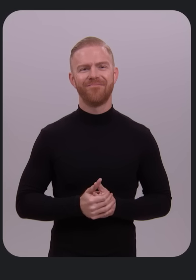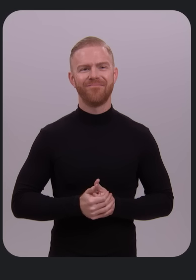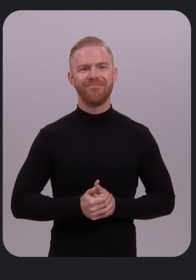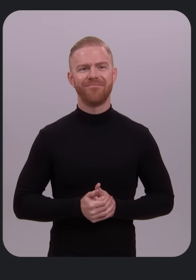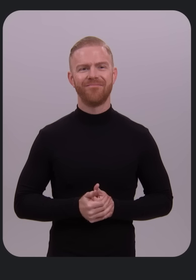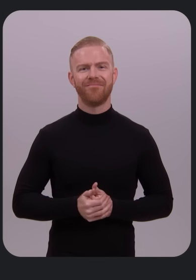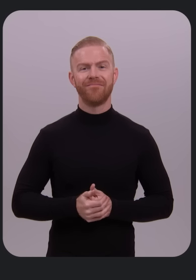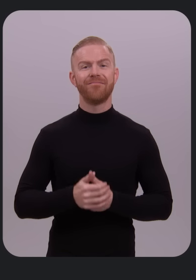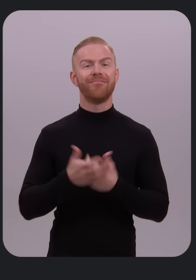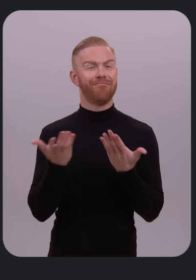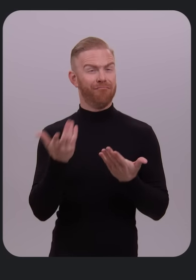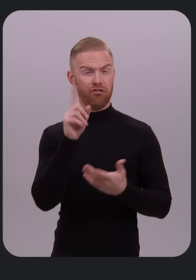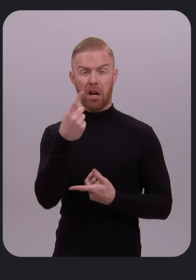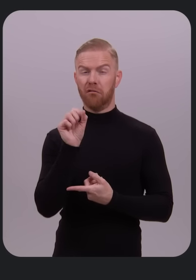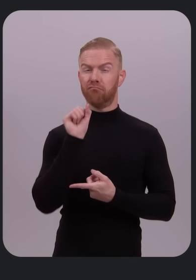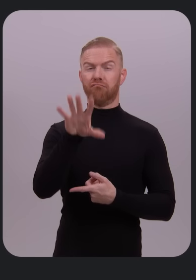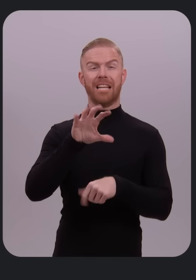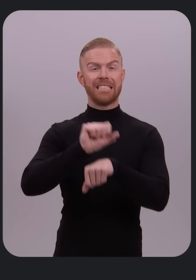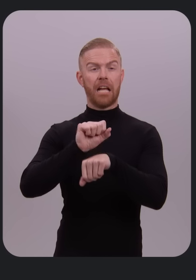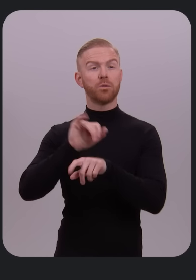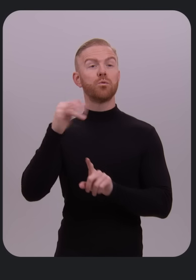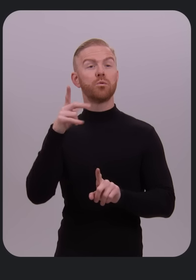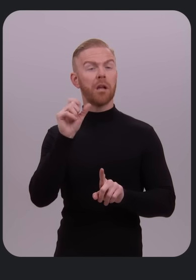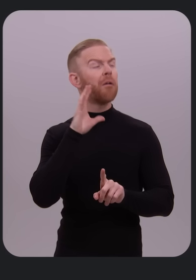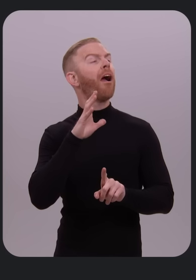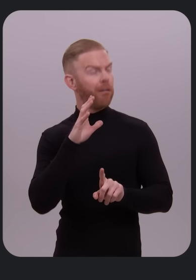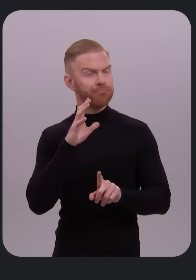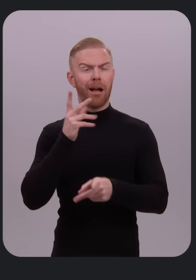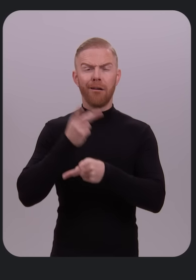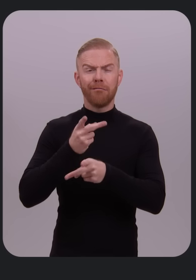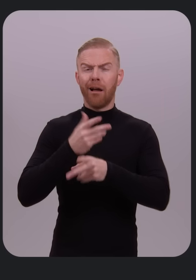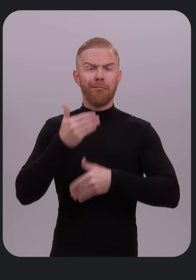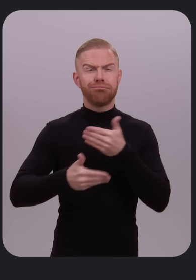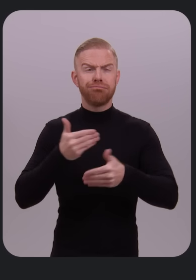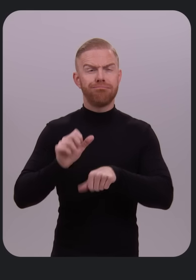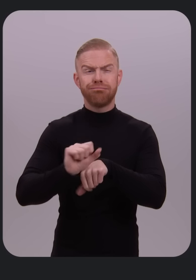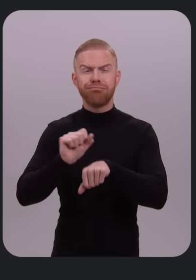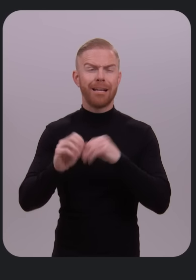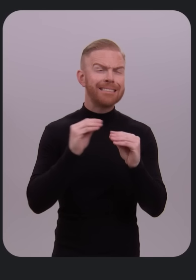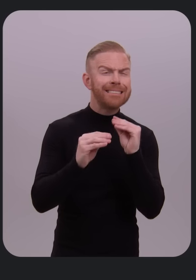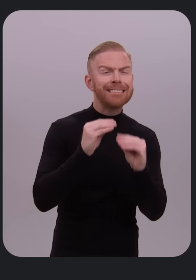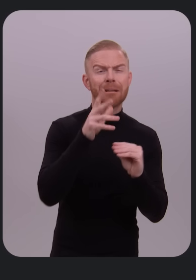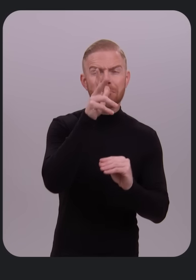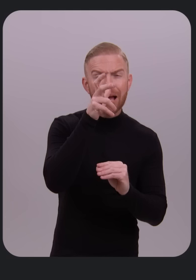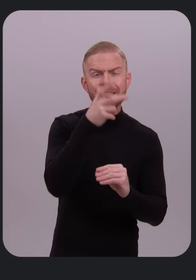Just submit a task, and Jules takes care of the rest, fixing bugs, making updates.